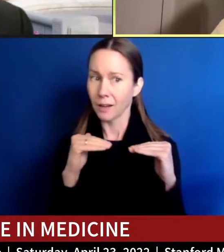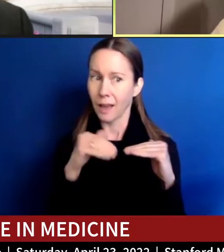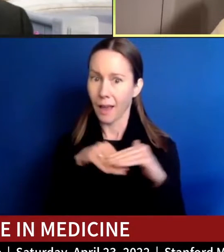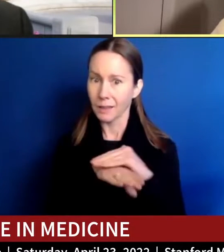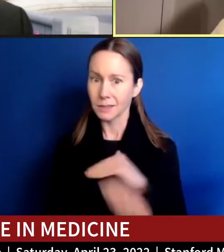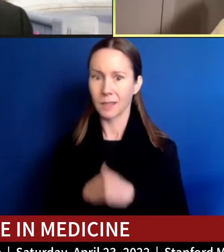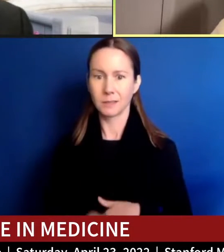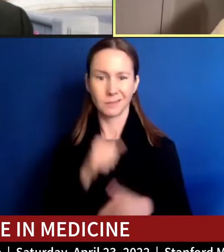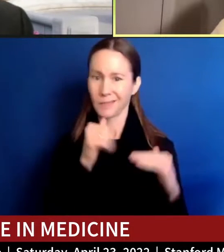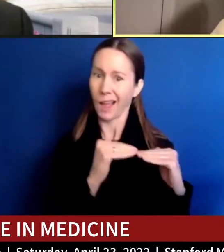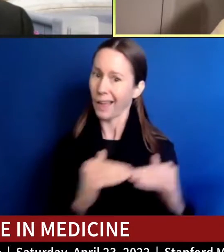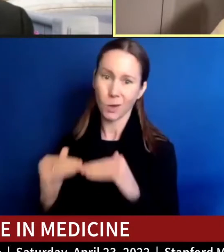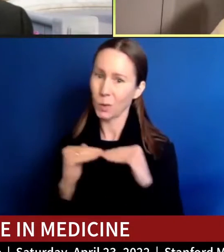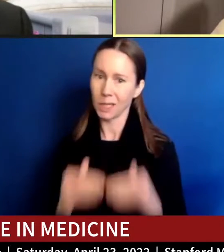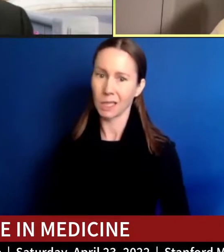you know, I think we need to think about how,